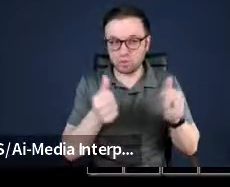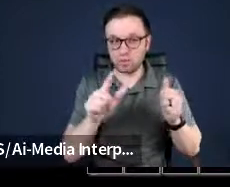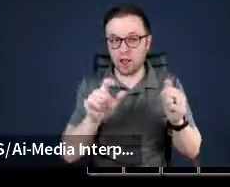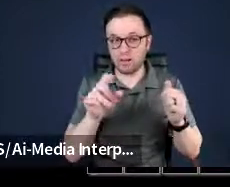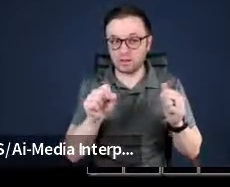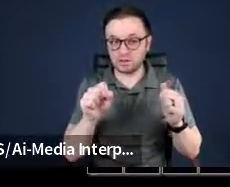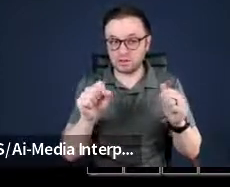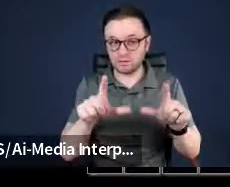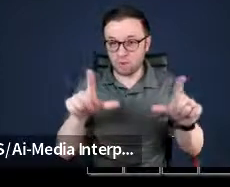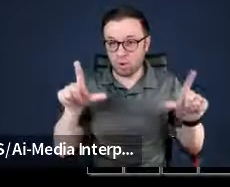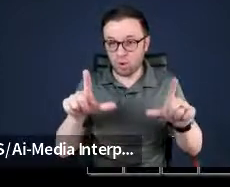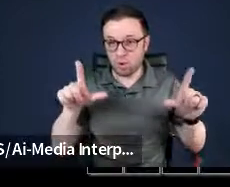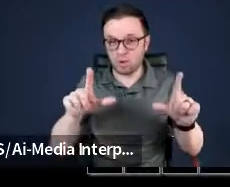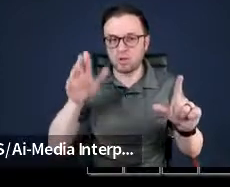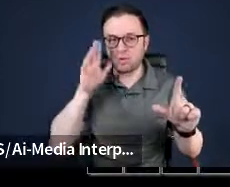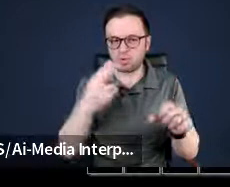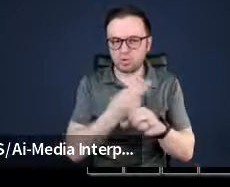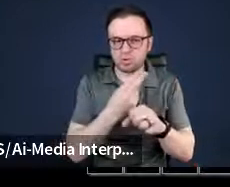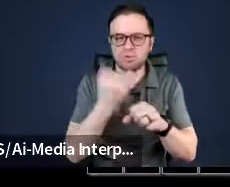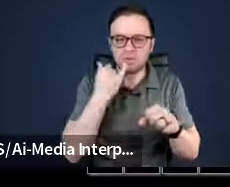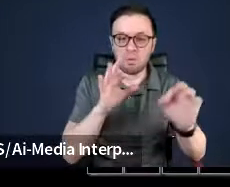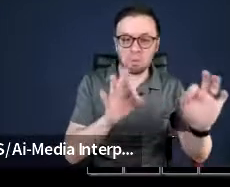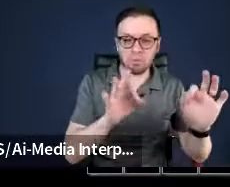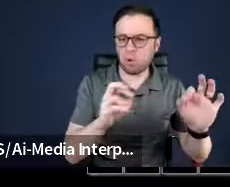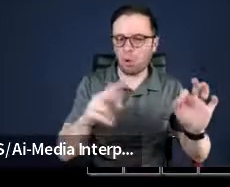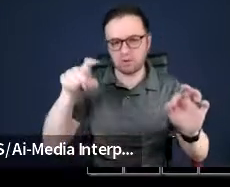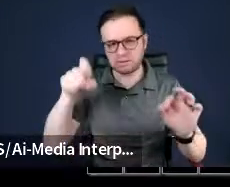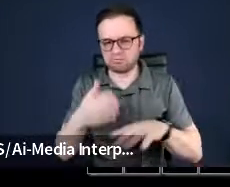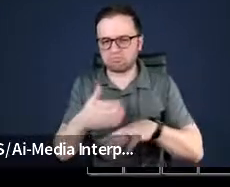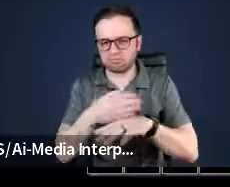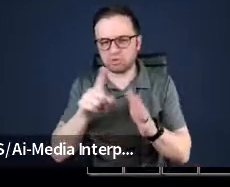1 and no H2. So the Premier League have not done a great job with the